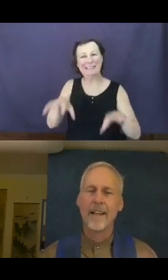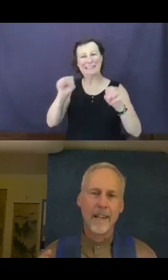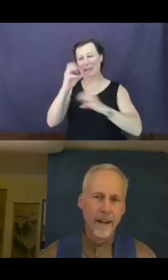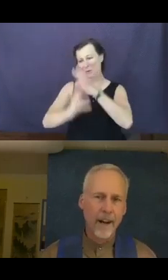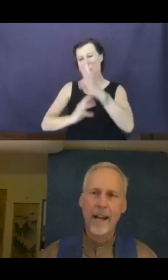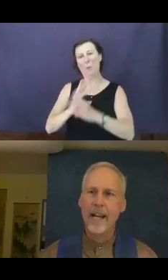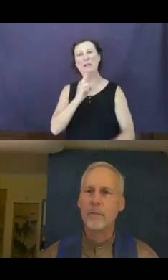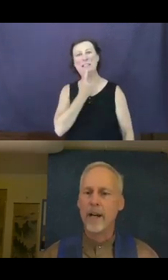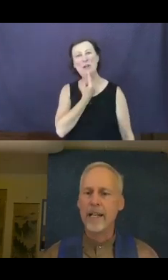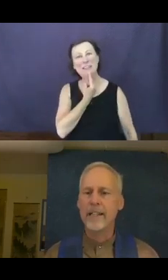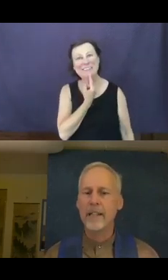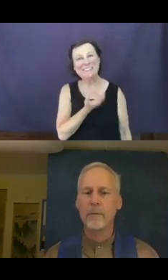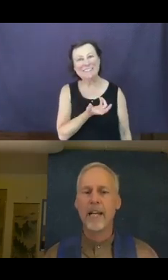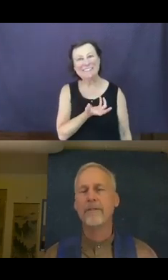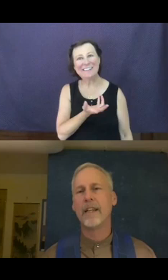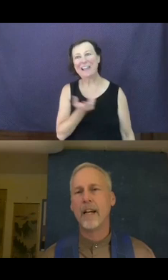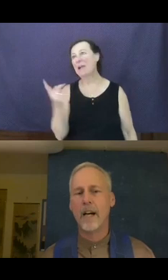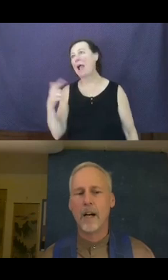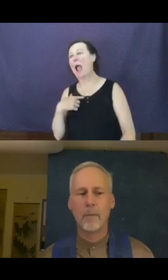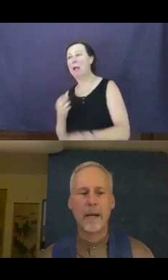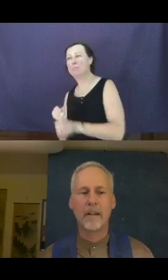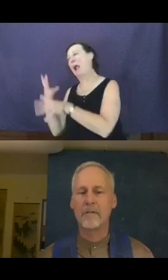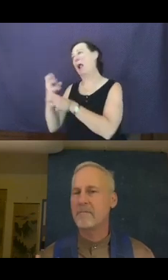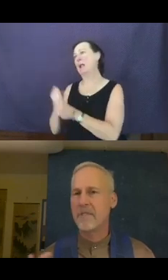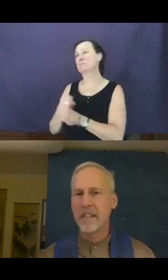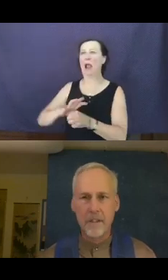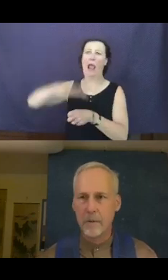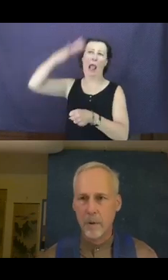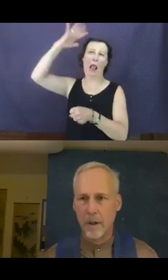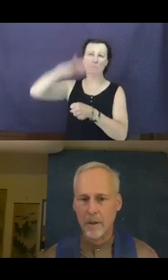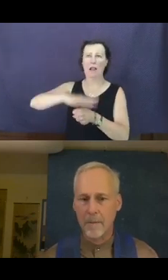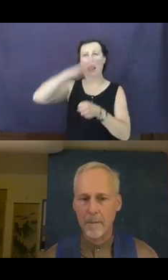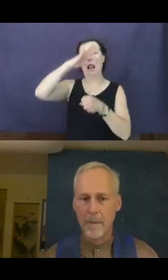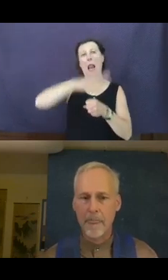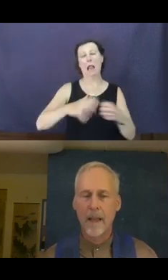There I am ranting and raving about things in the world,